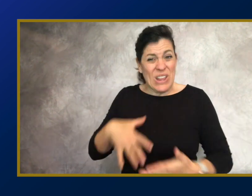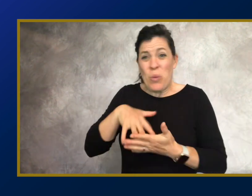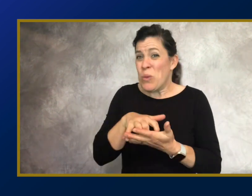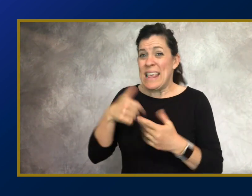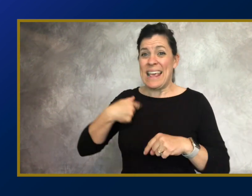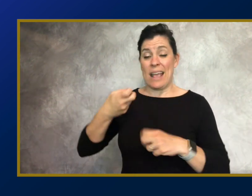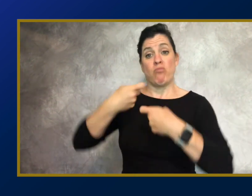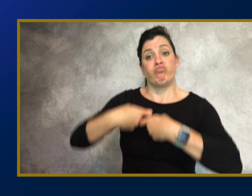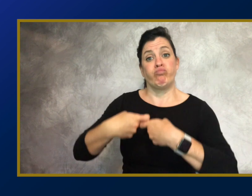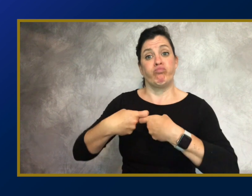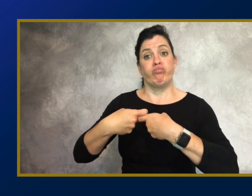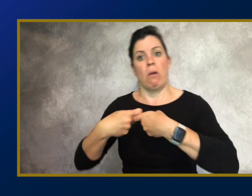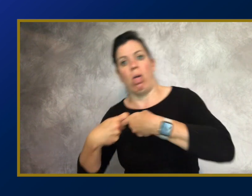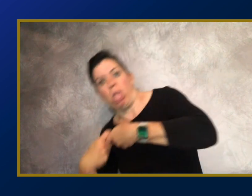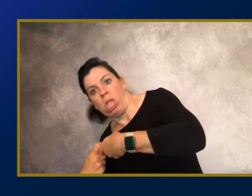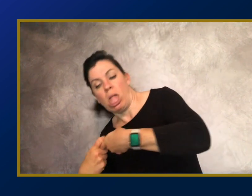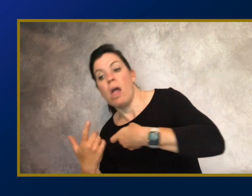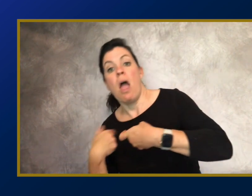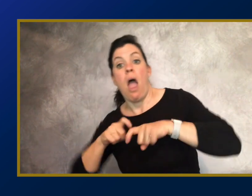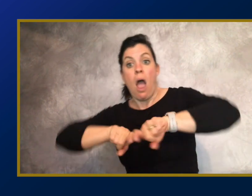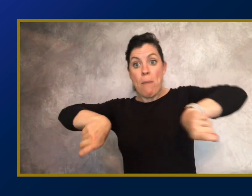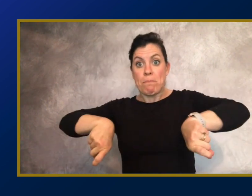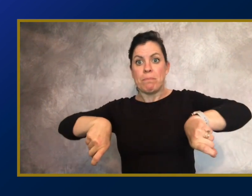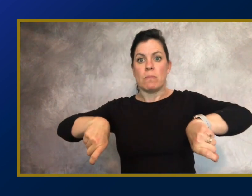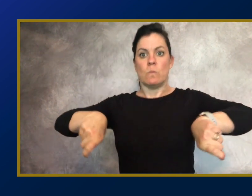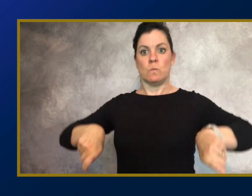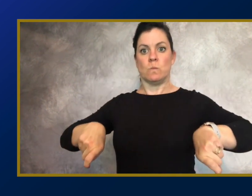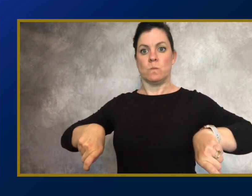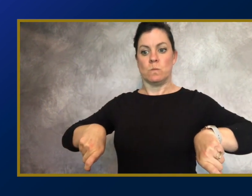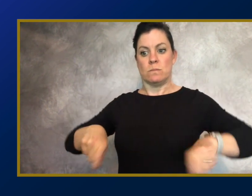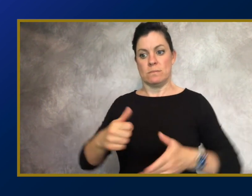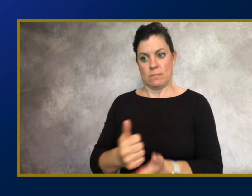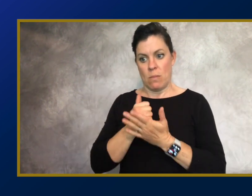sit position is, there's some research that shows that it may interfere with hip development. But it